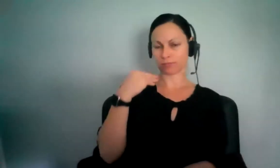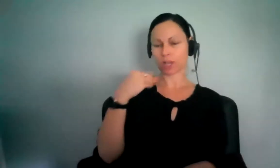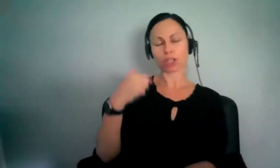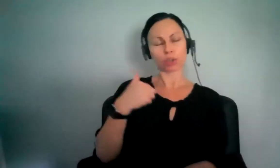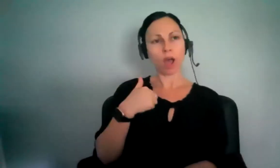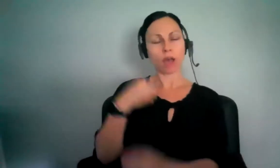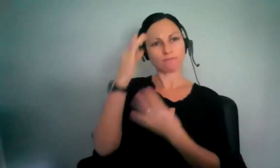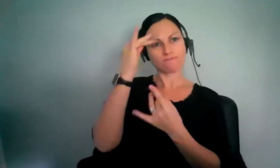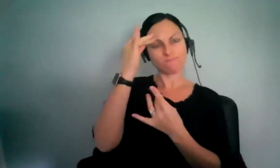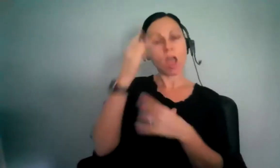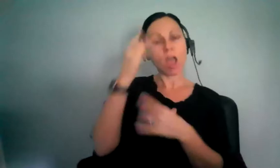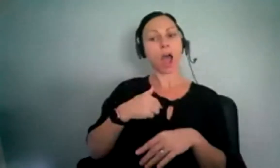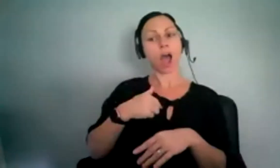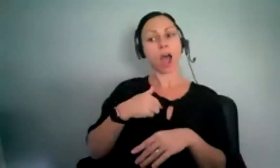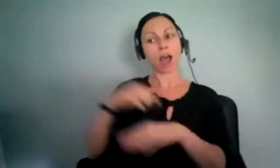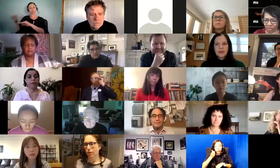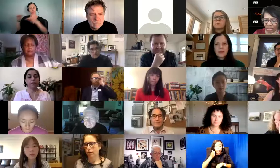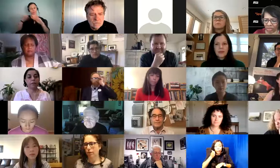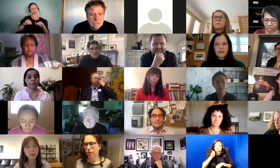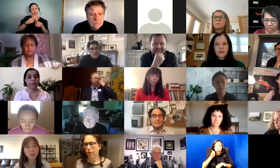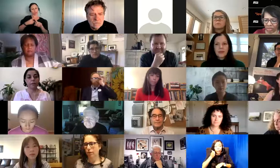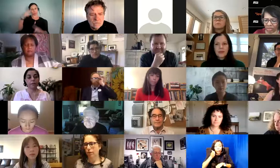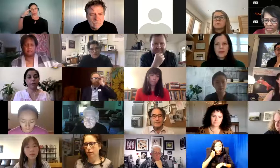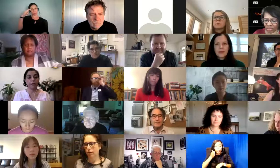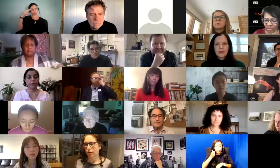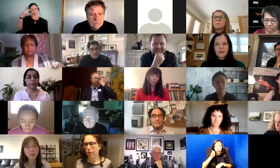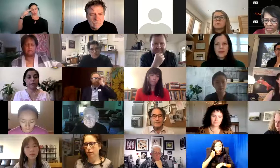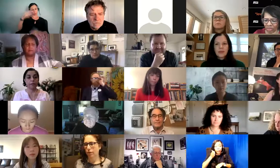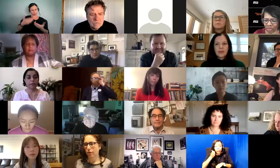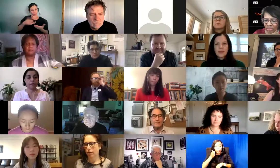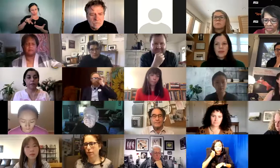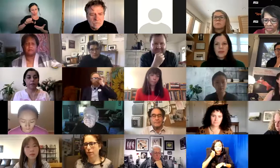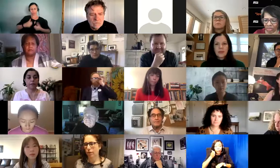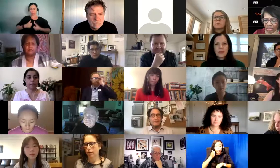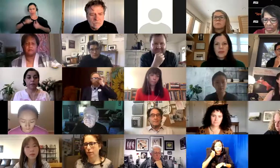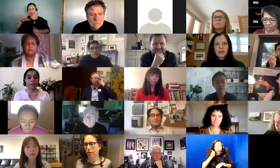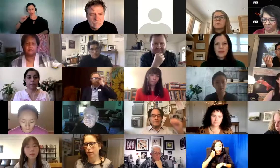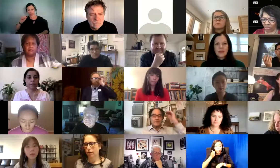I'm an immigrant from Mexico to the US. I lived life in Los Angeles without government sanctioned citizenship